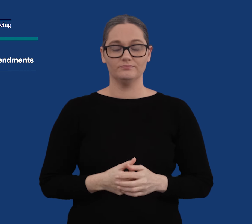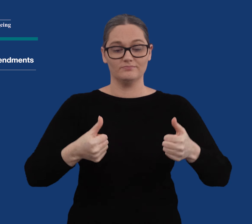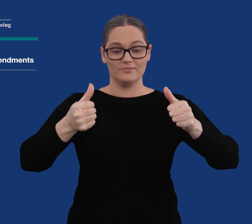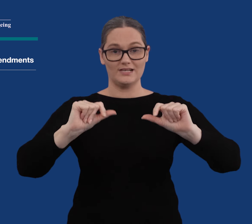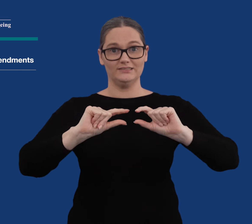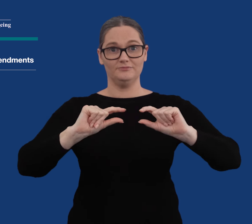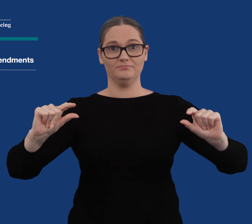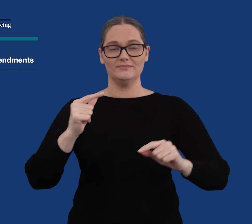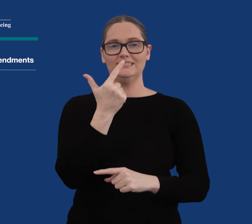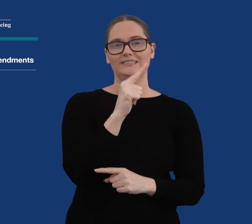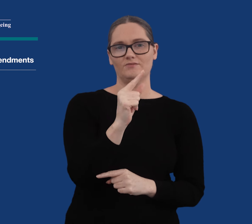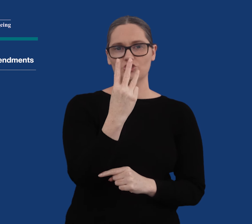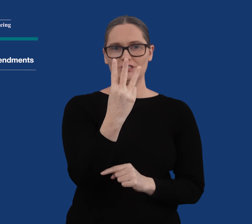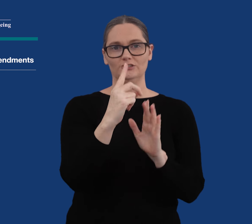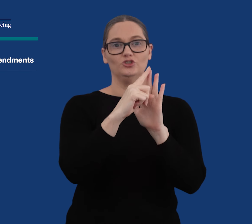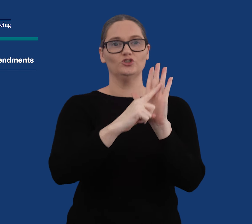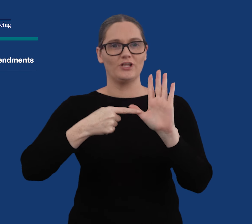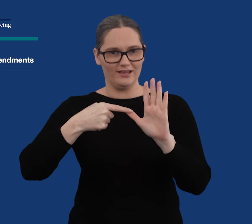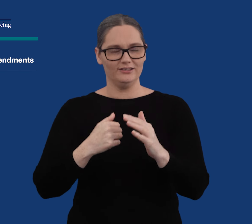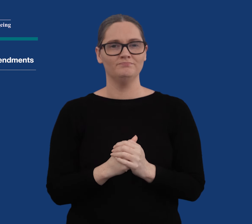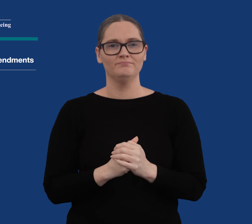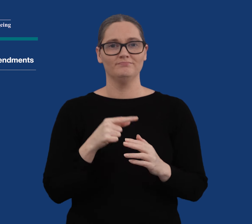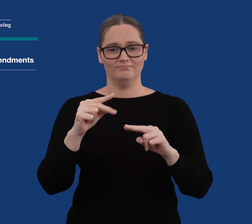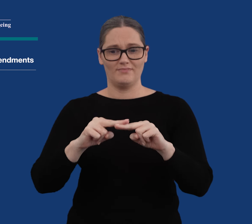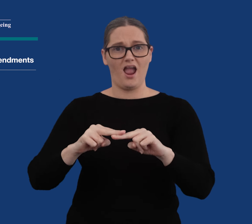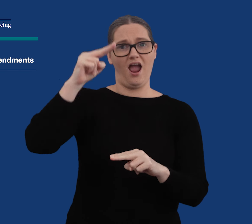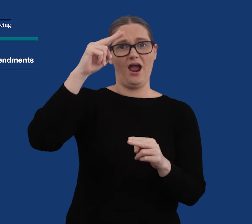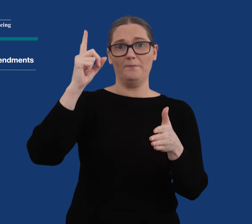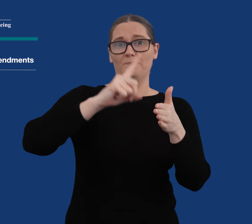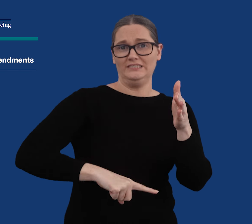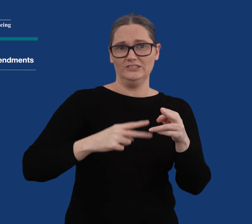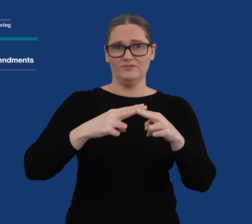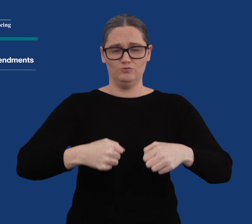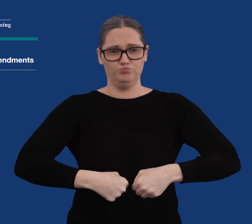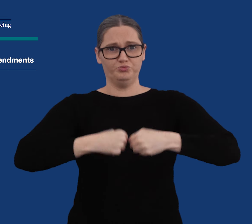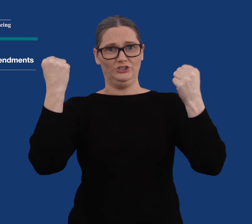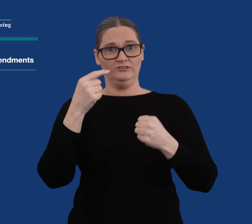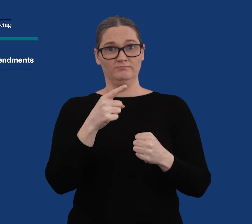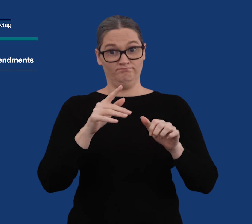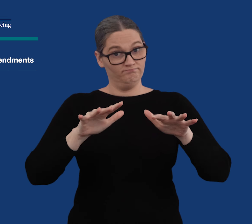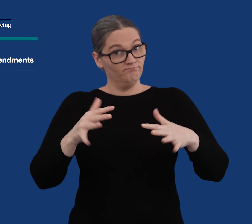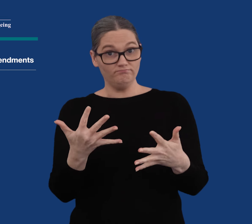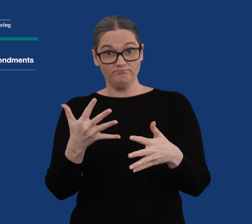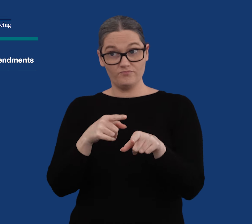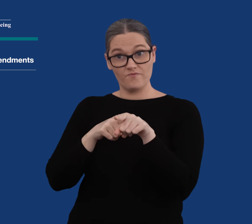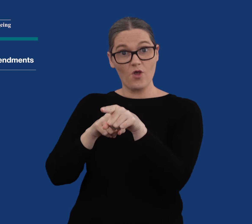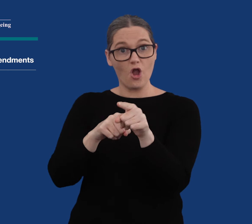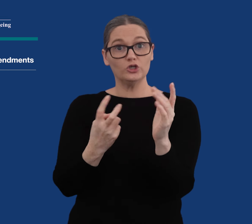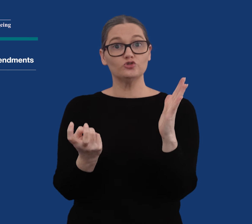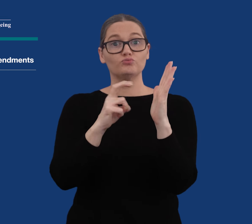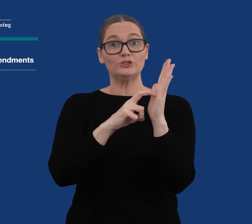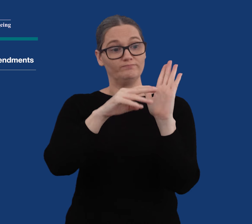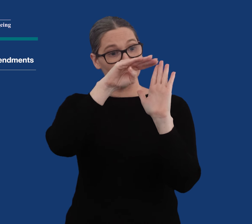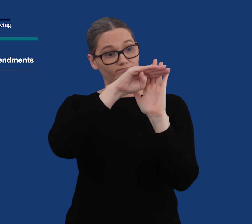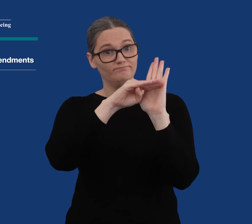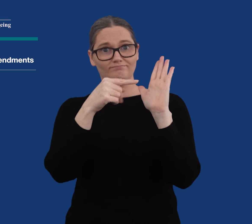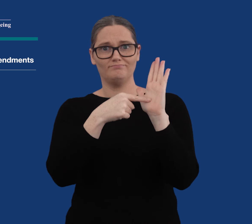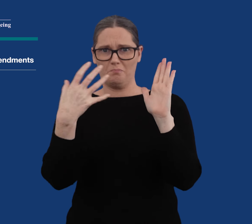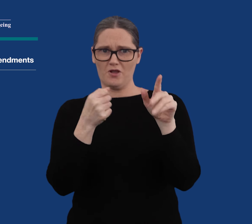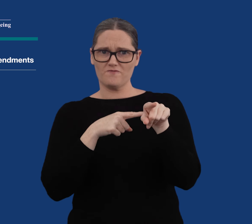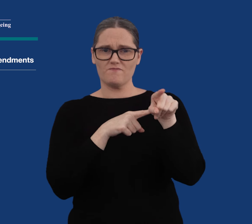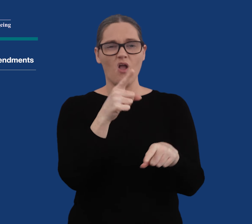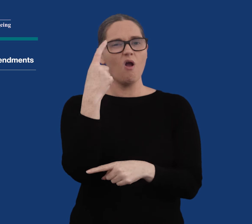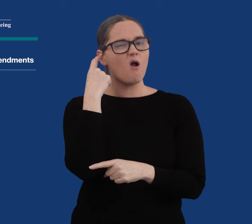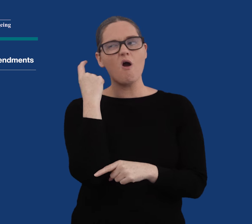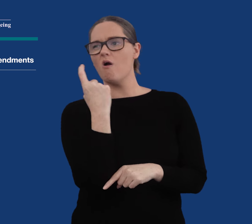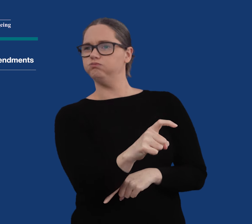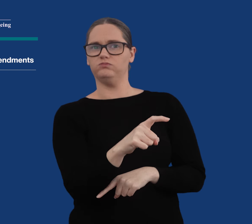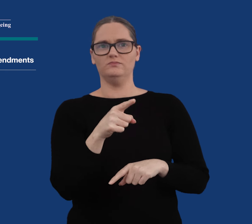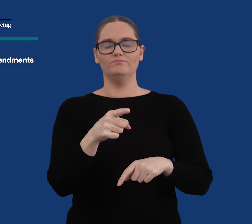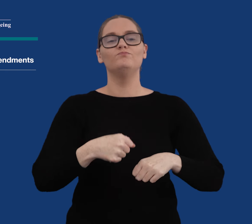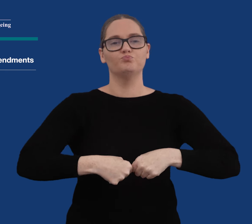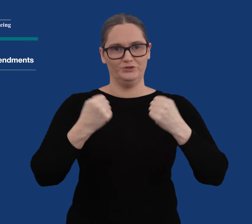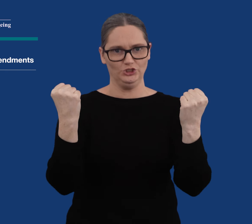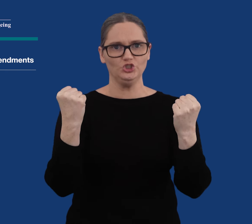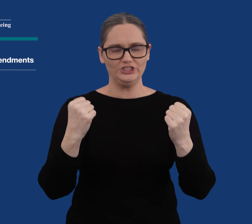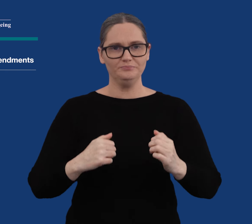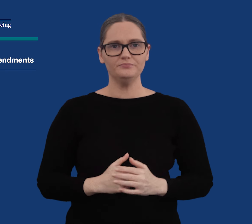• Section 73 J – Higher civil penalties for breach of conditions of registration